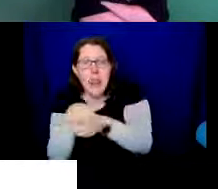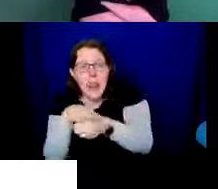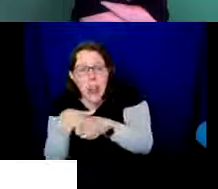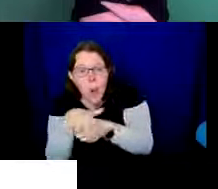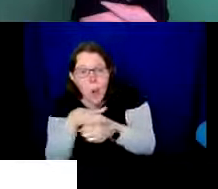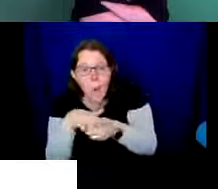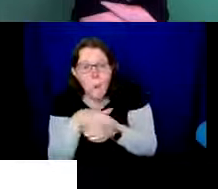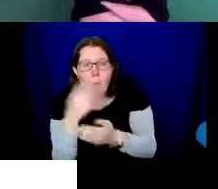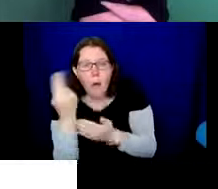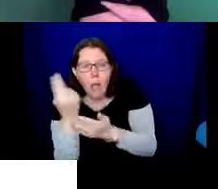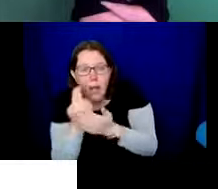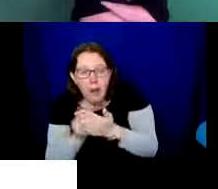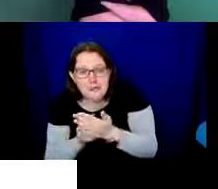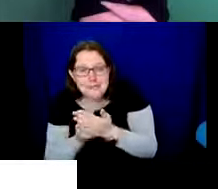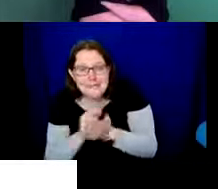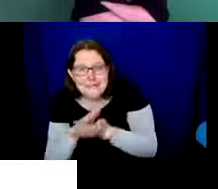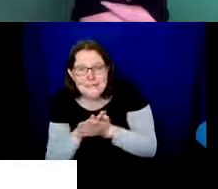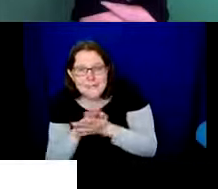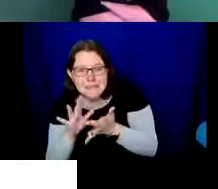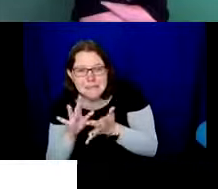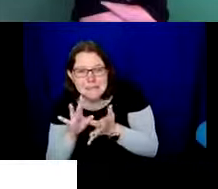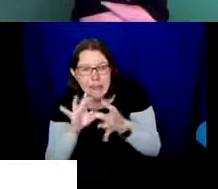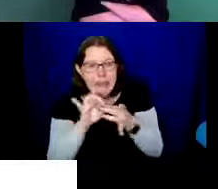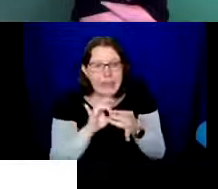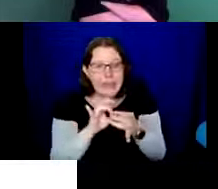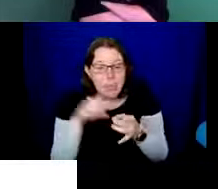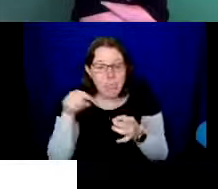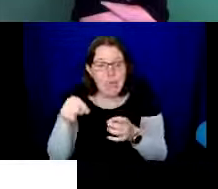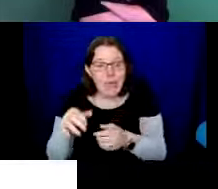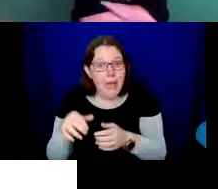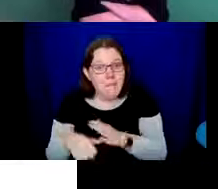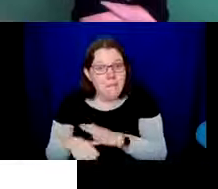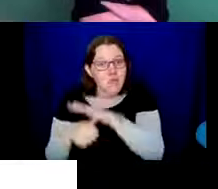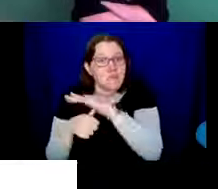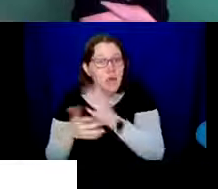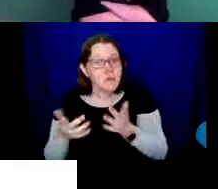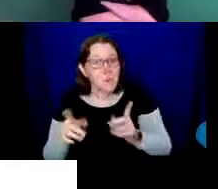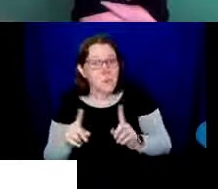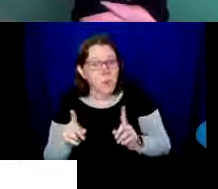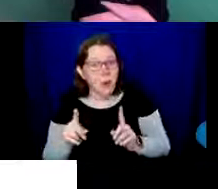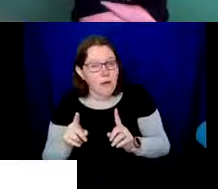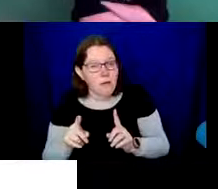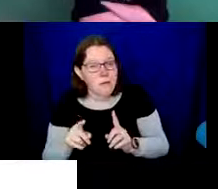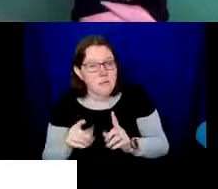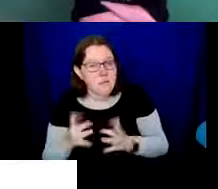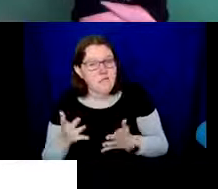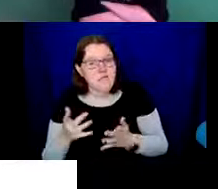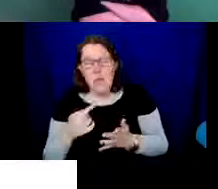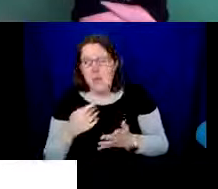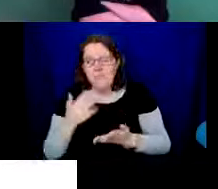it's it's a completely open field but um if you have a relationship with a gallery in if you if